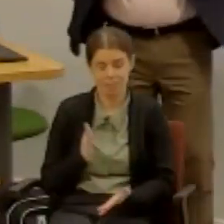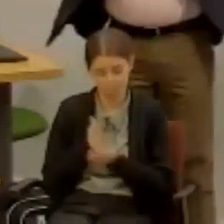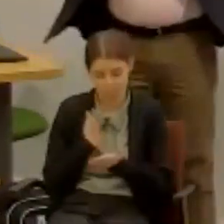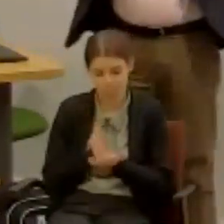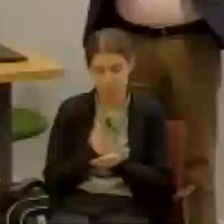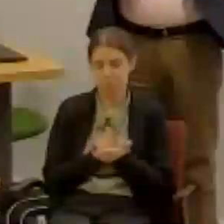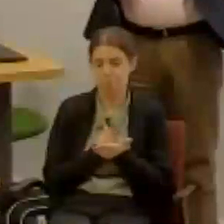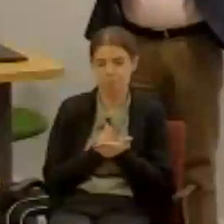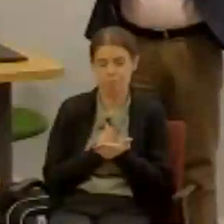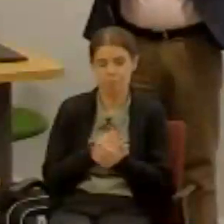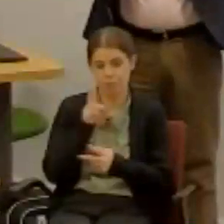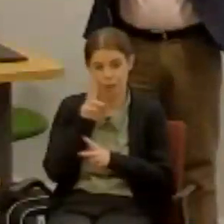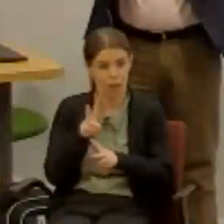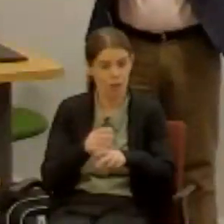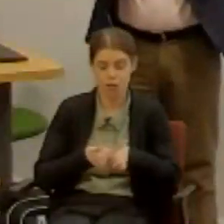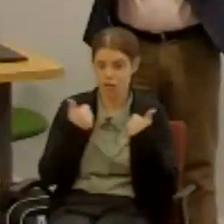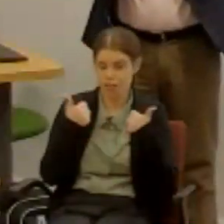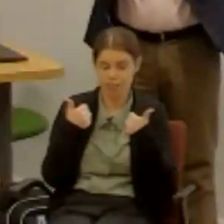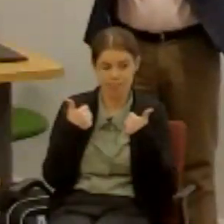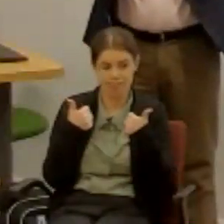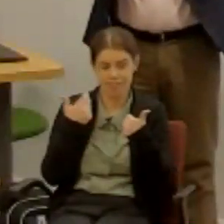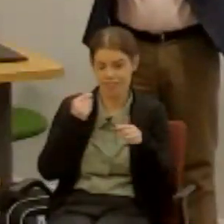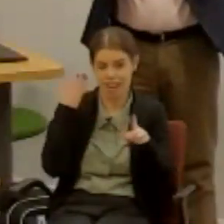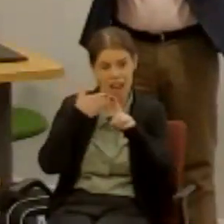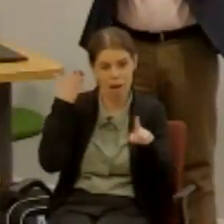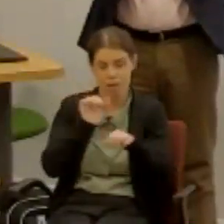protection. So, it look good I'm protecting my skull. Soft tissues.